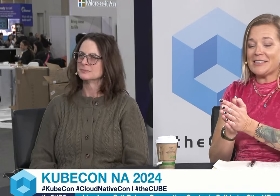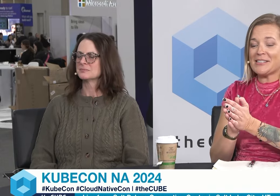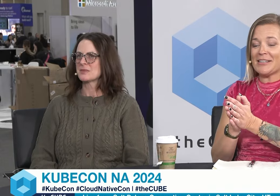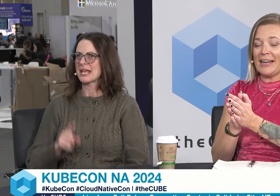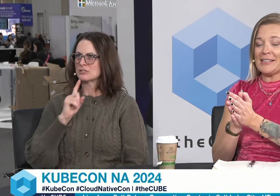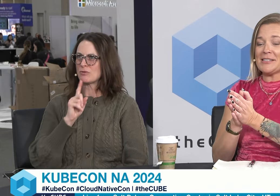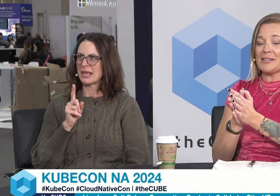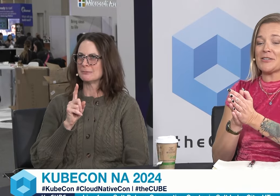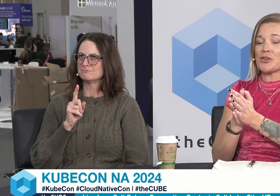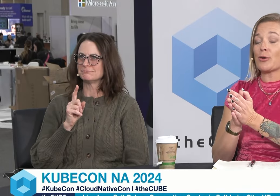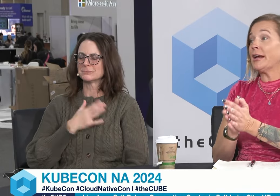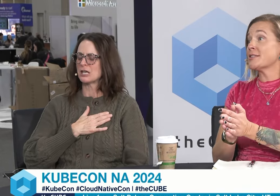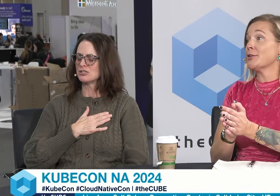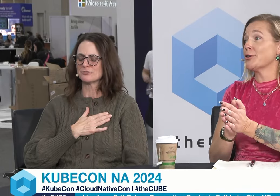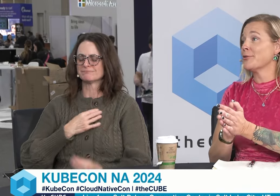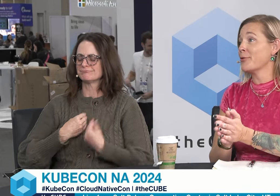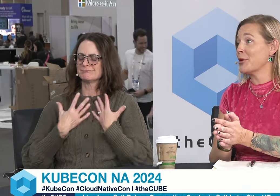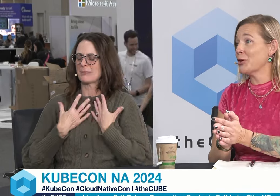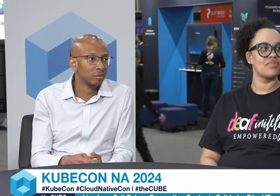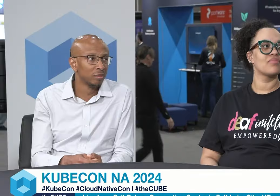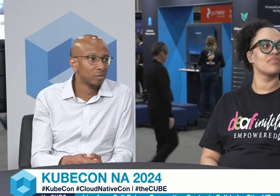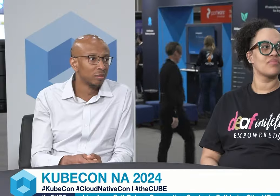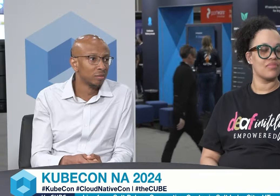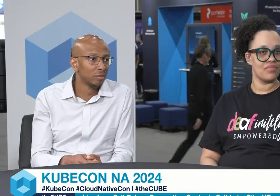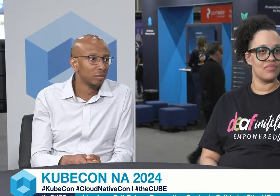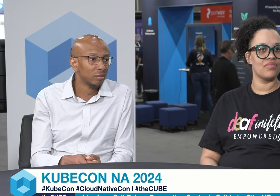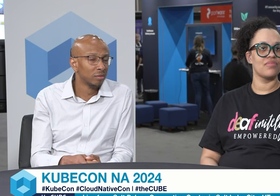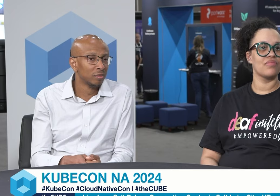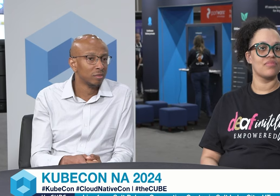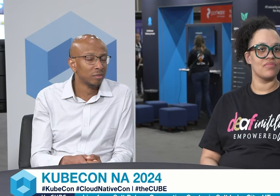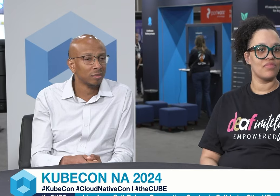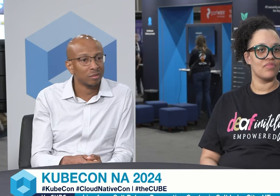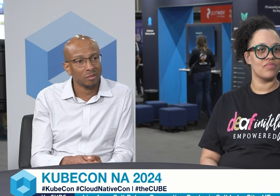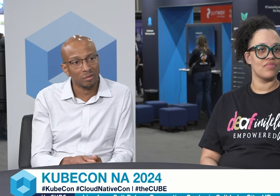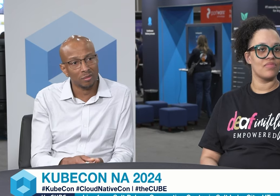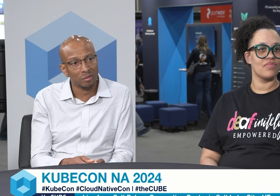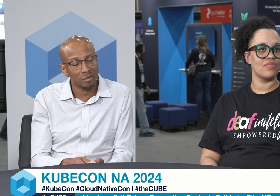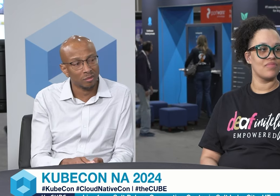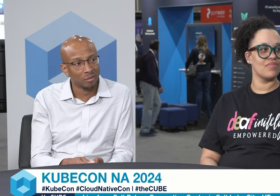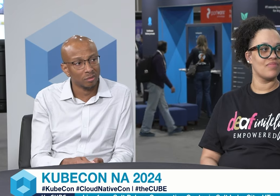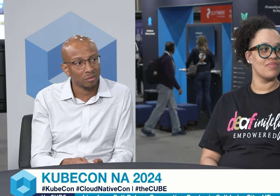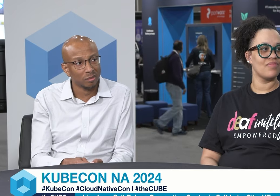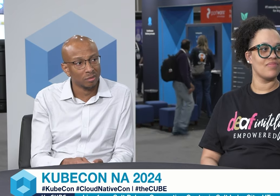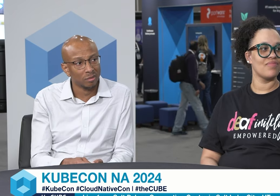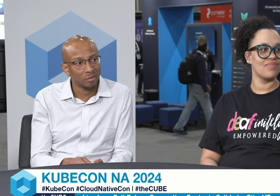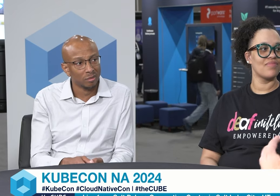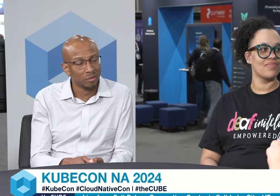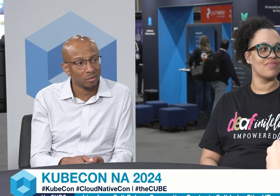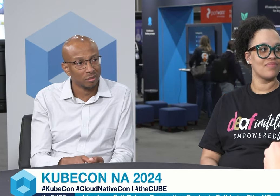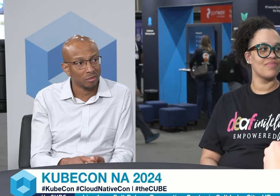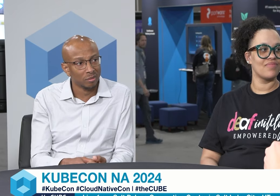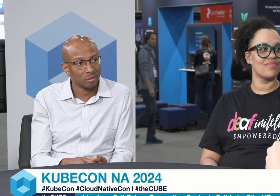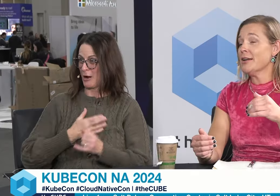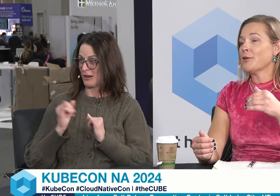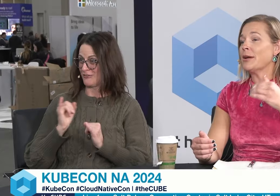It is such a treat to learn from you. I can tell you internally, since we started doing our interviews,